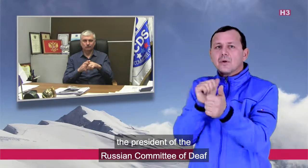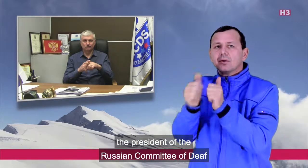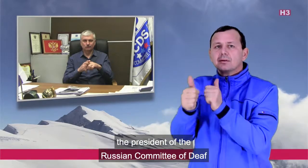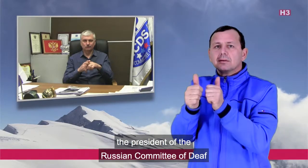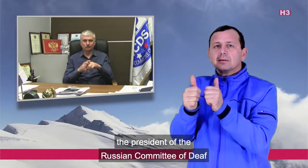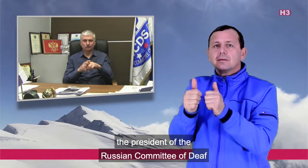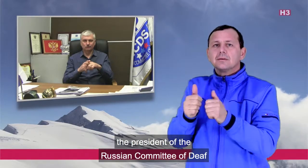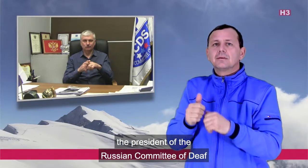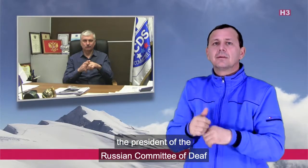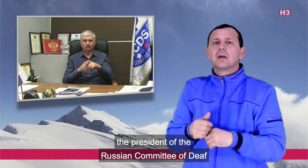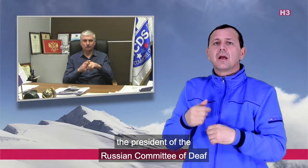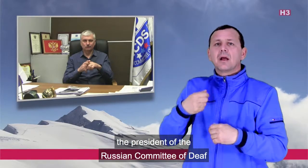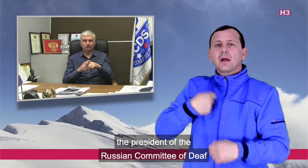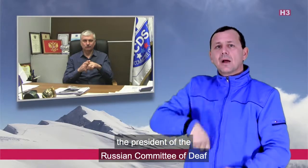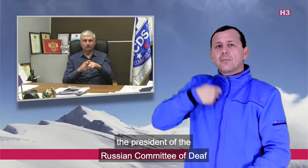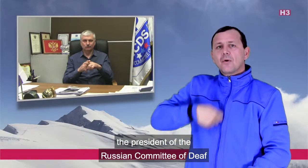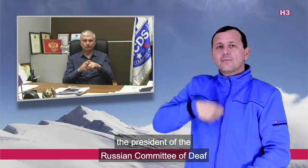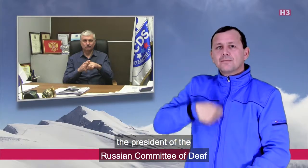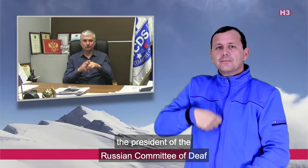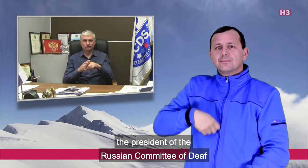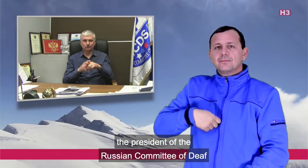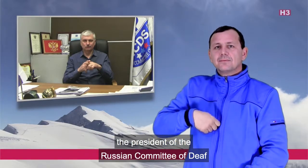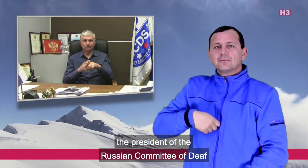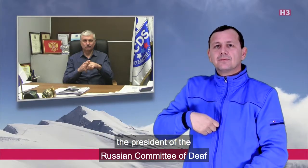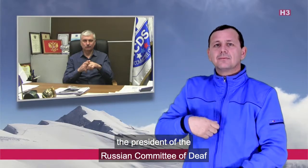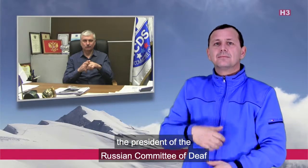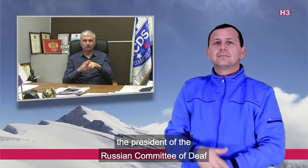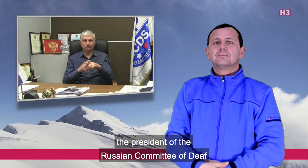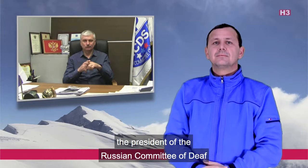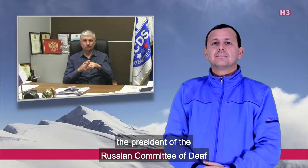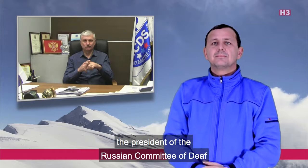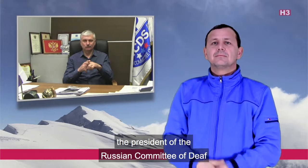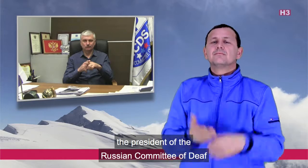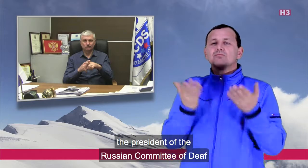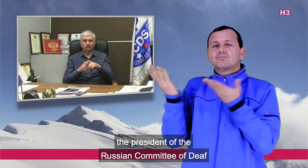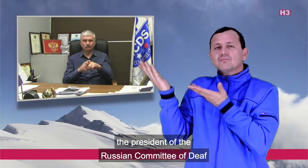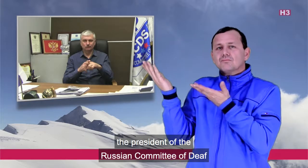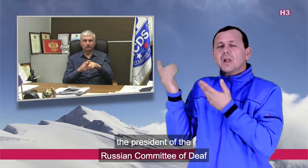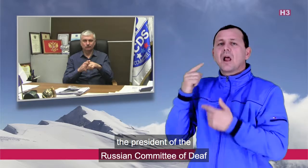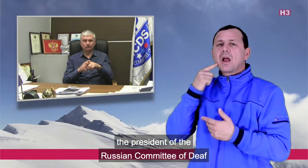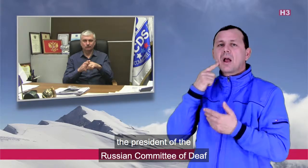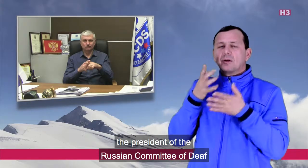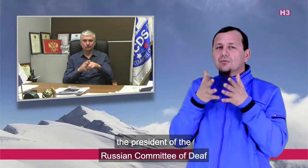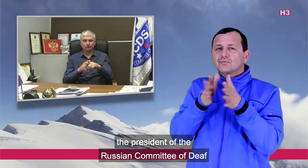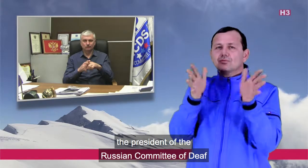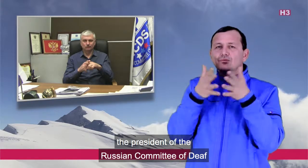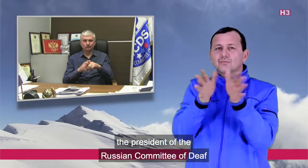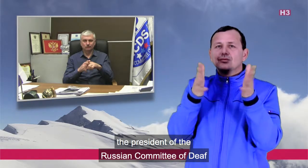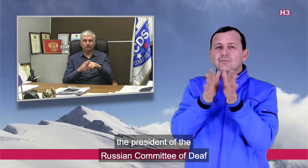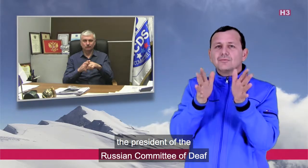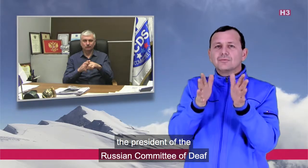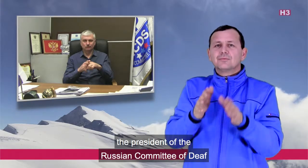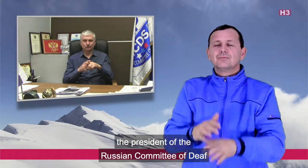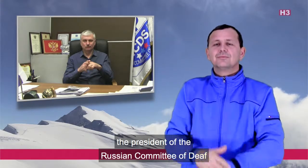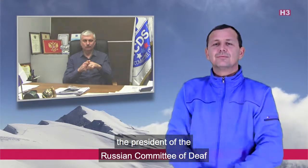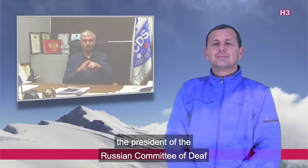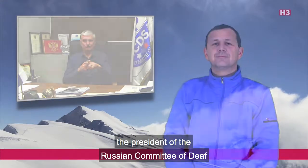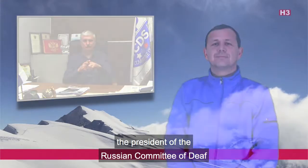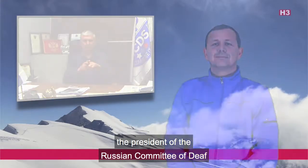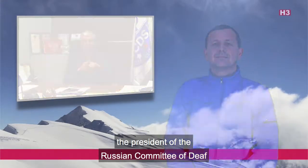the president of the Russian Committee of Deaf